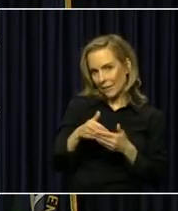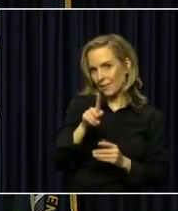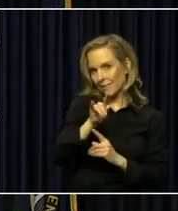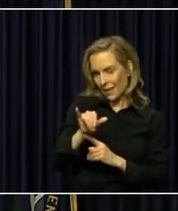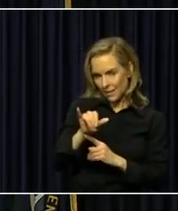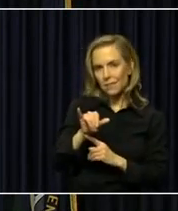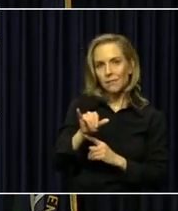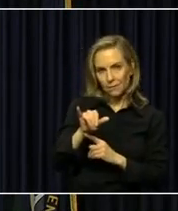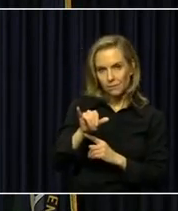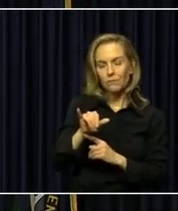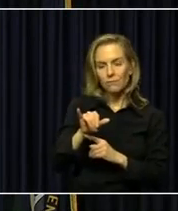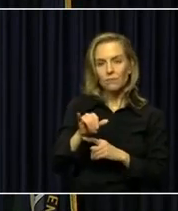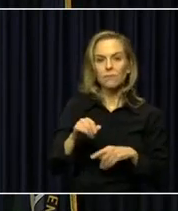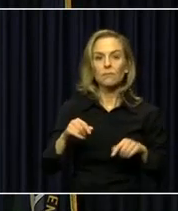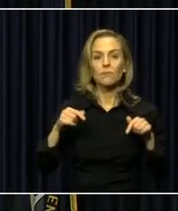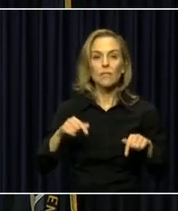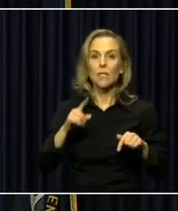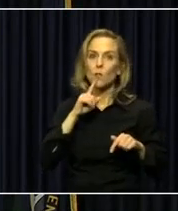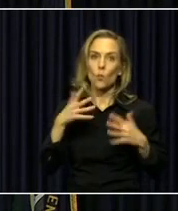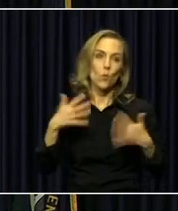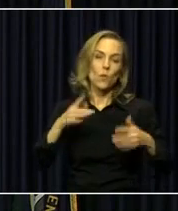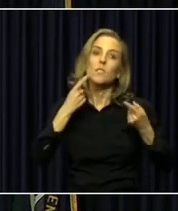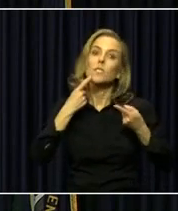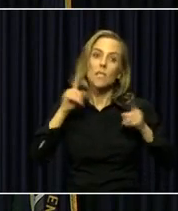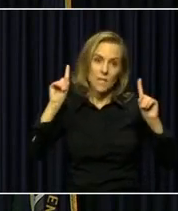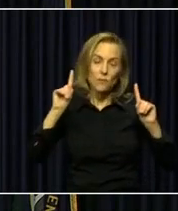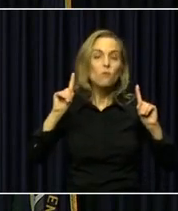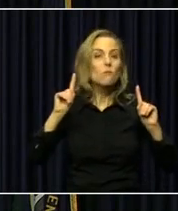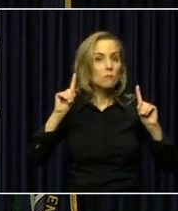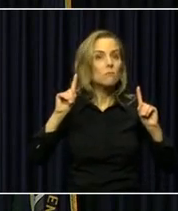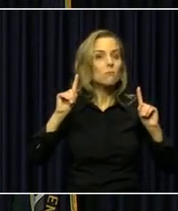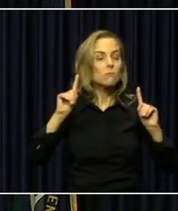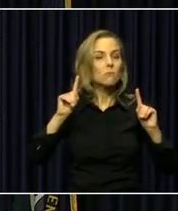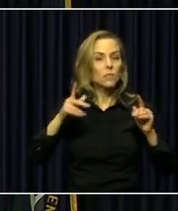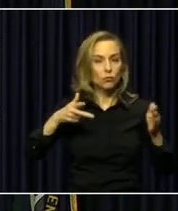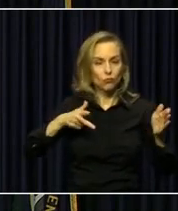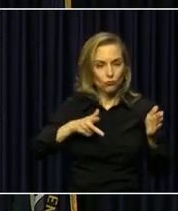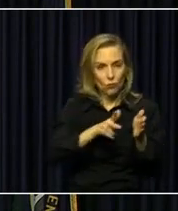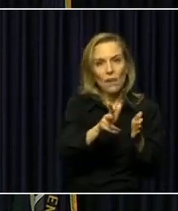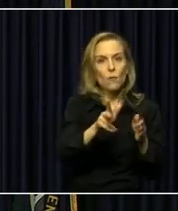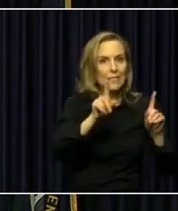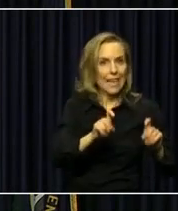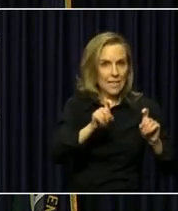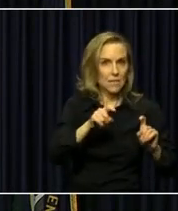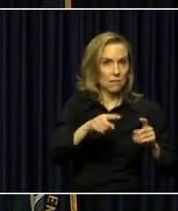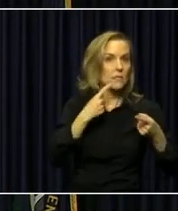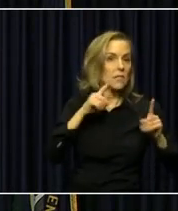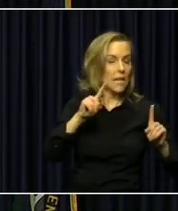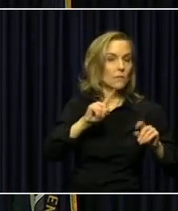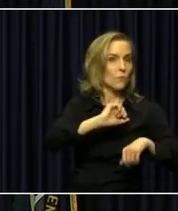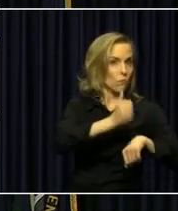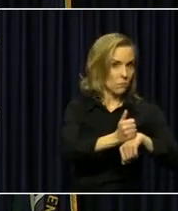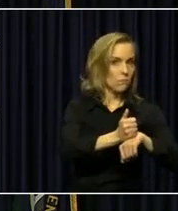IN EACH OF THESE LOCATIONS OVER THE NEXT FOUR DAYS.